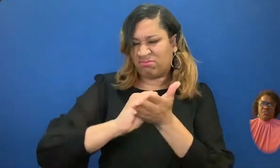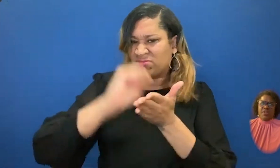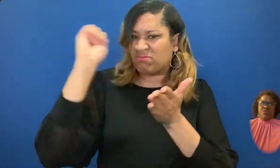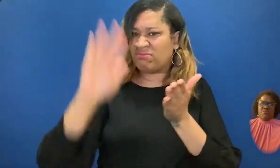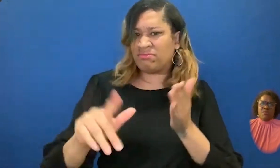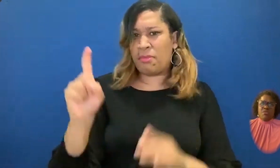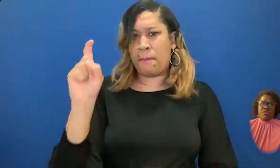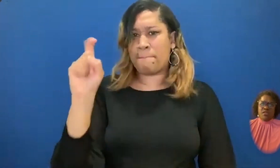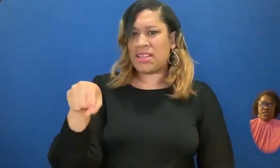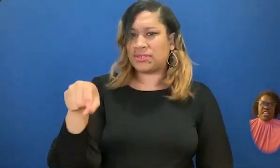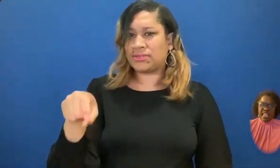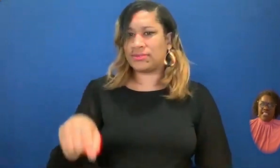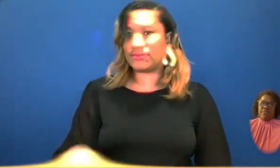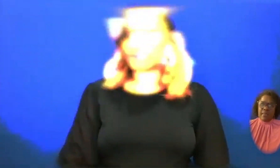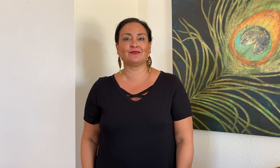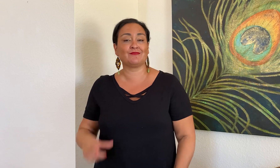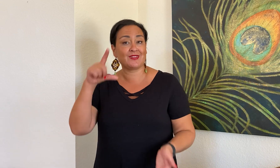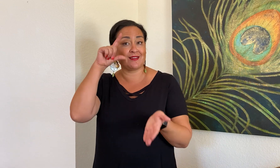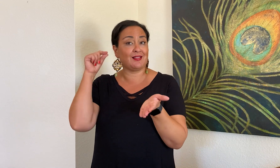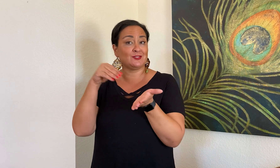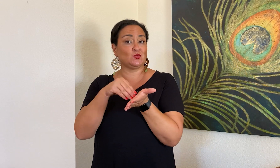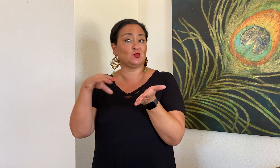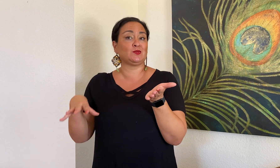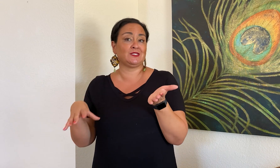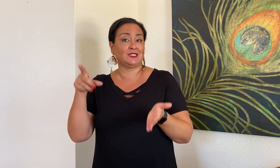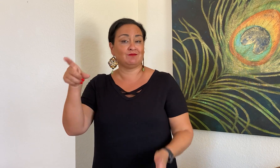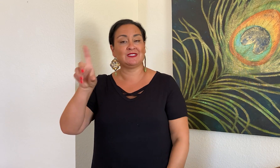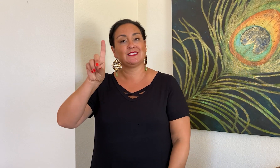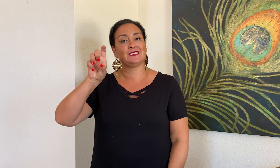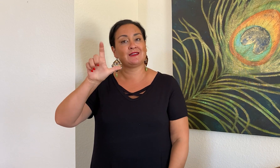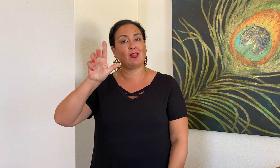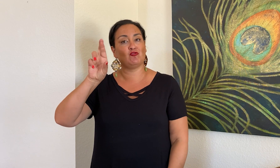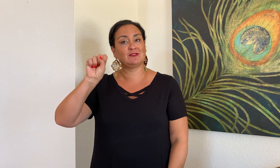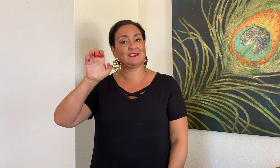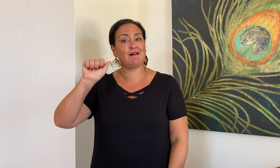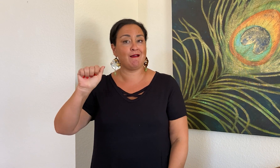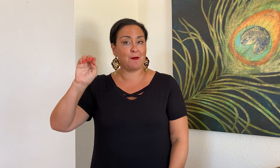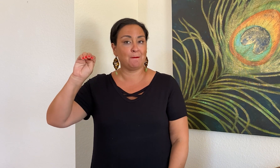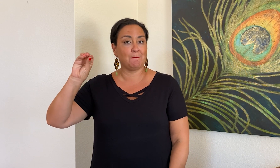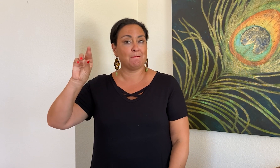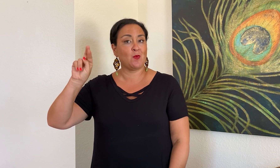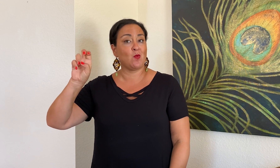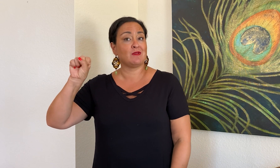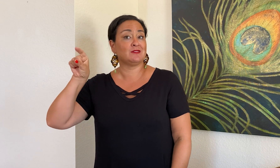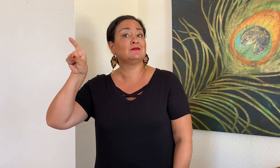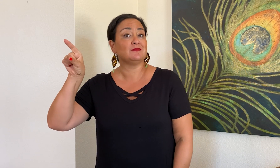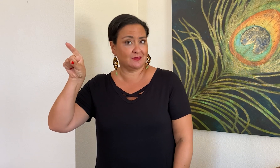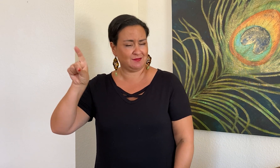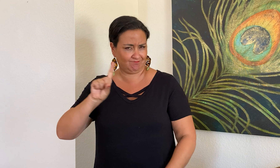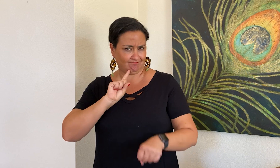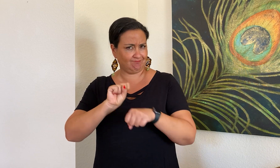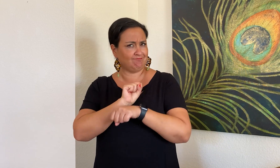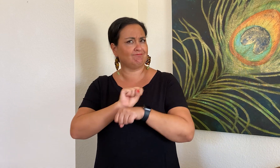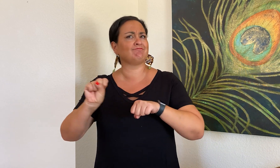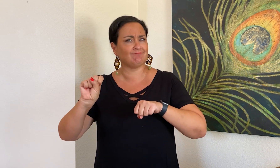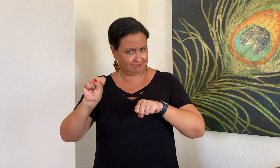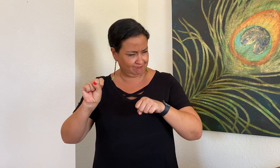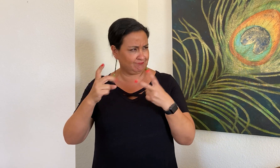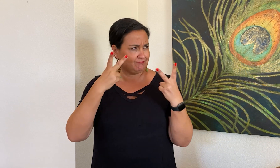It must be removed. Gallaudet student Delresea Mornes